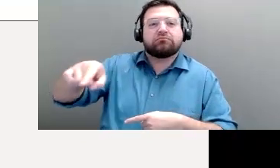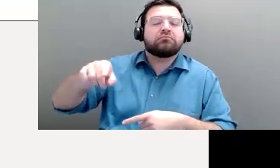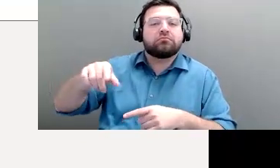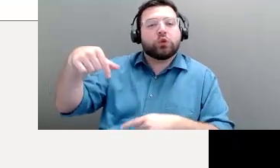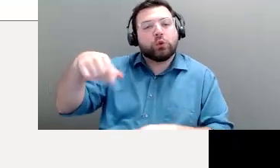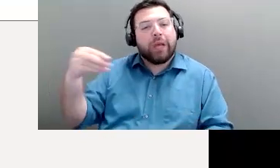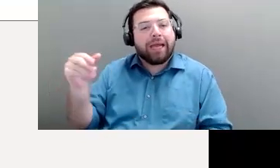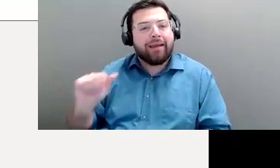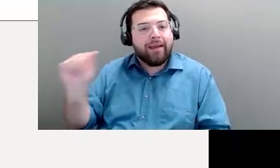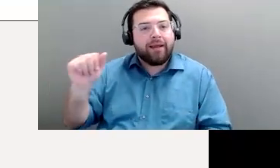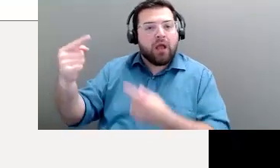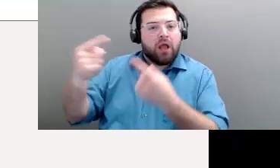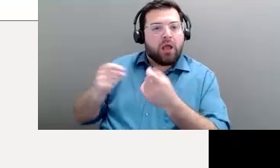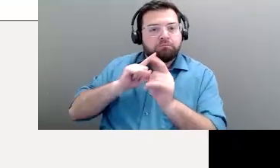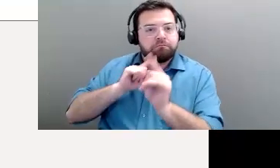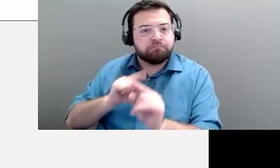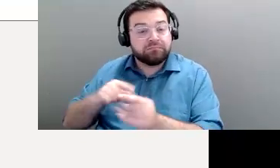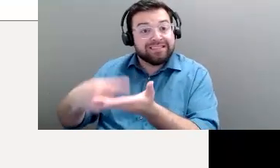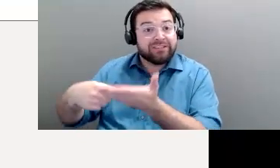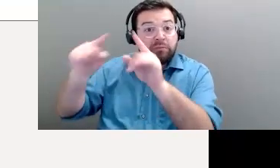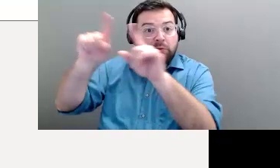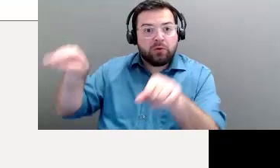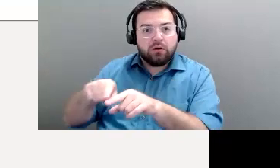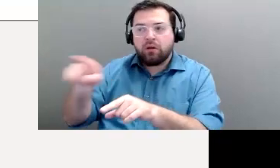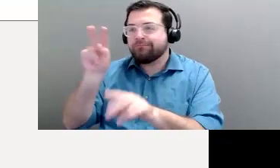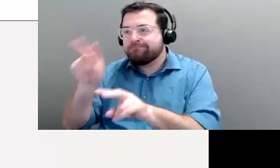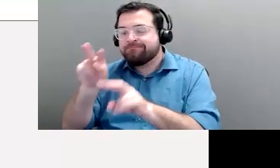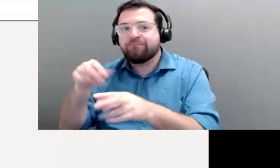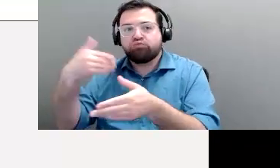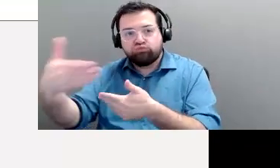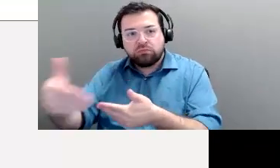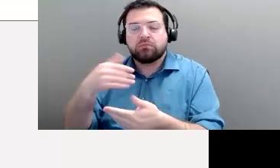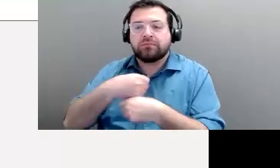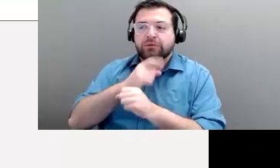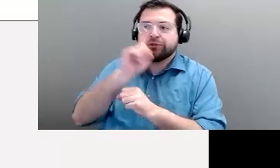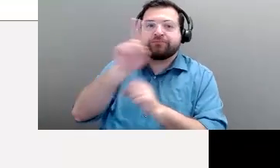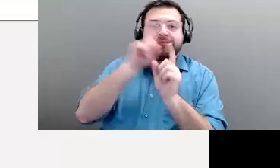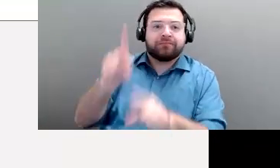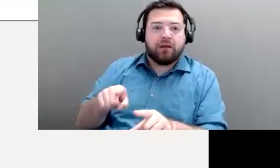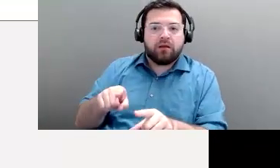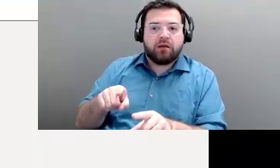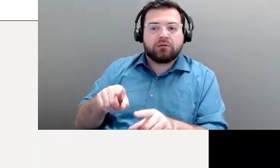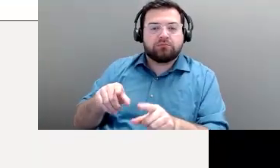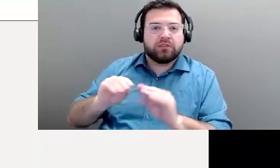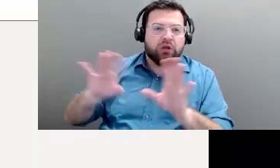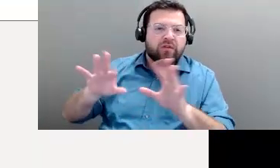in that space and respond to any student concerns or questions in a timely manner.